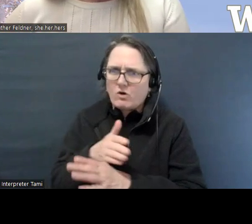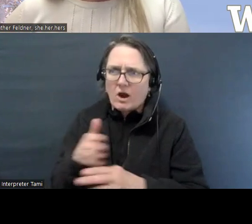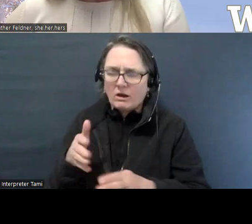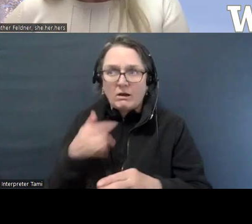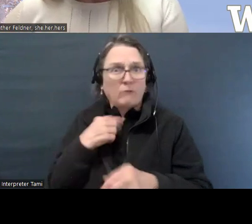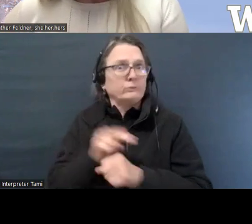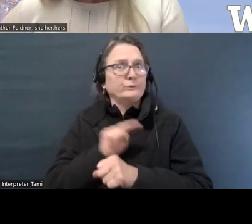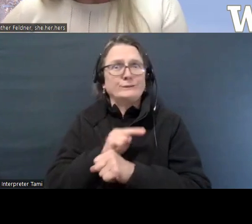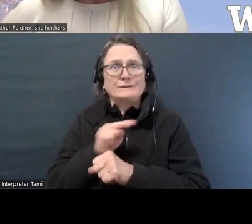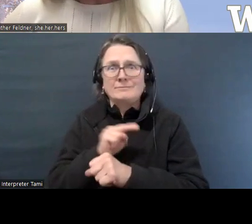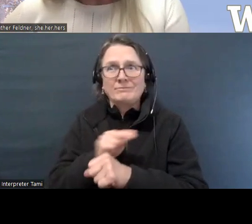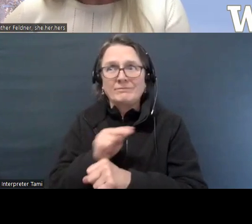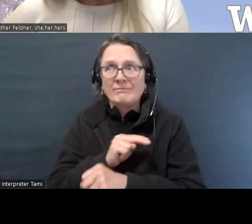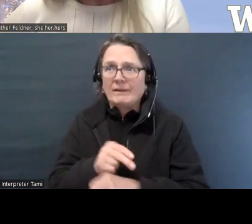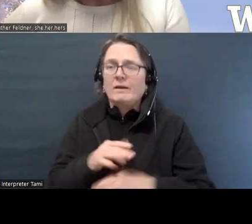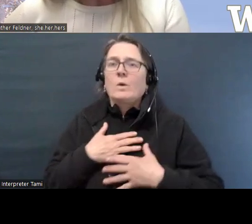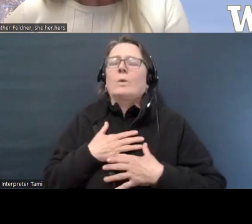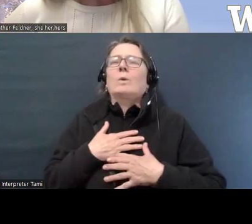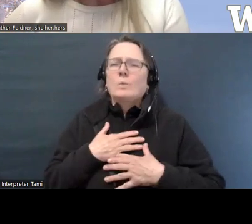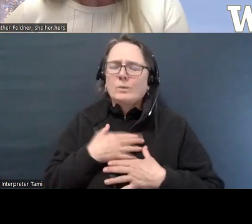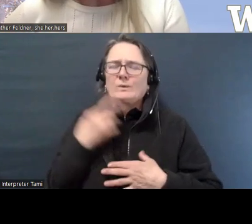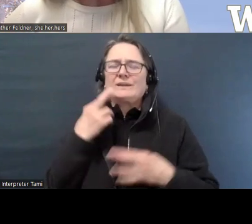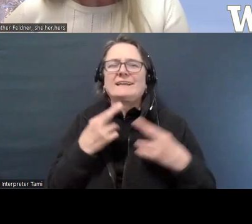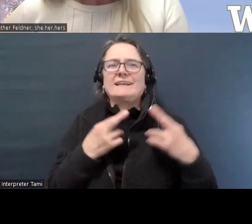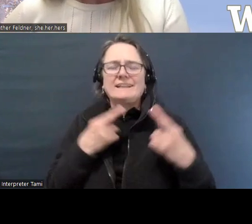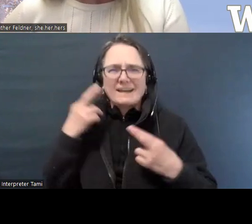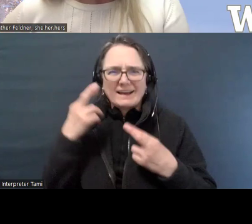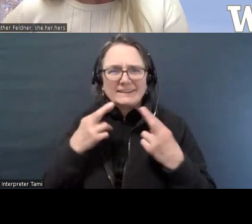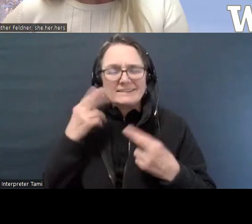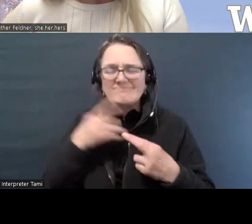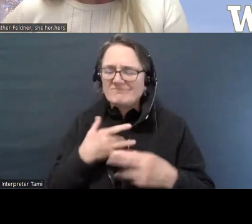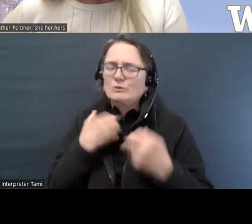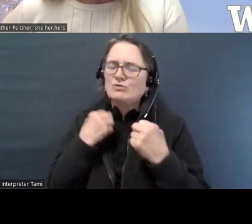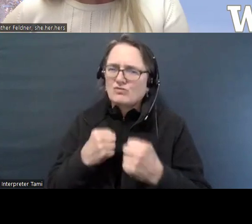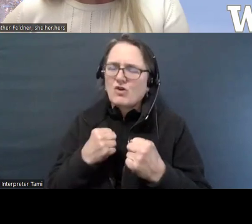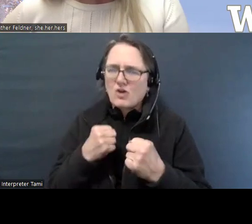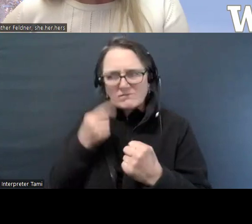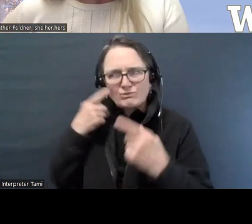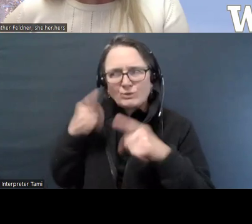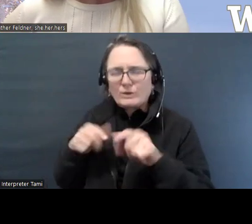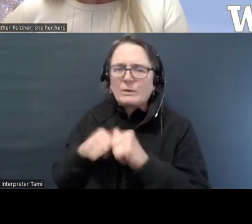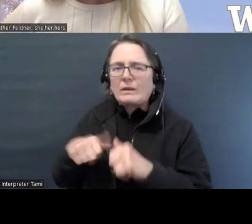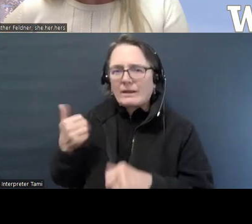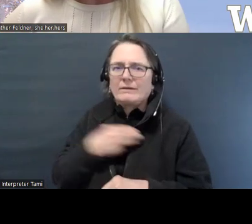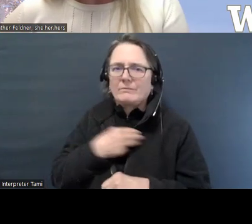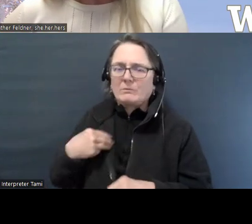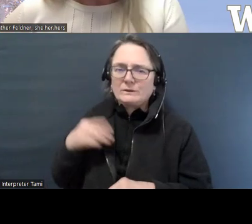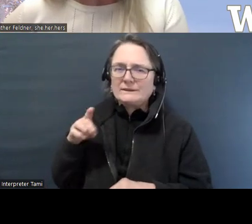alongside a lot of members of the disability community because you know, I've sat with that material